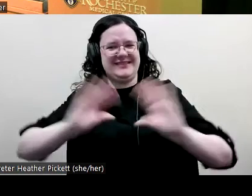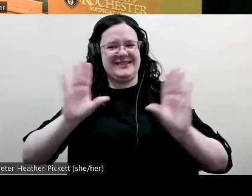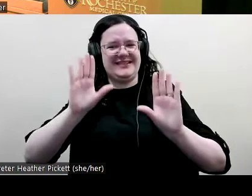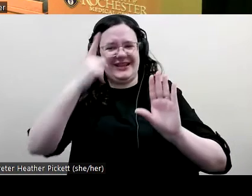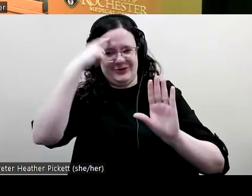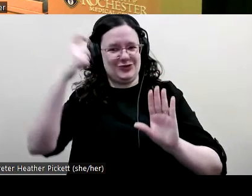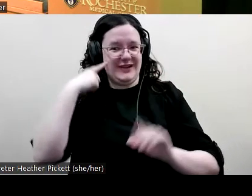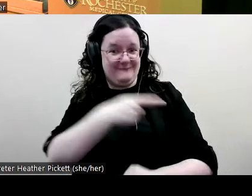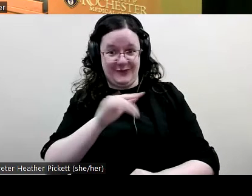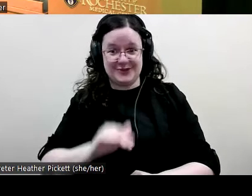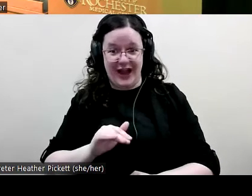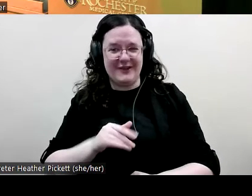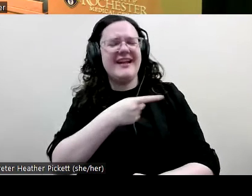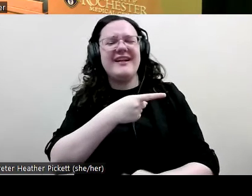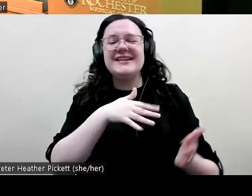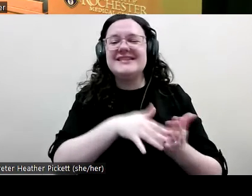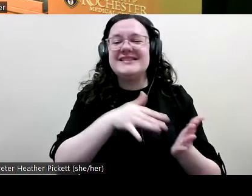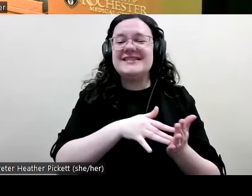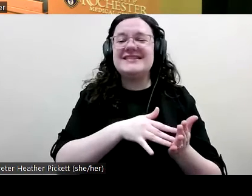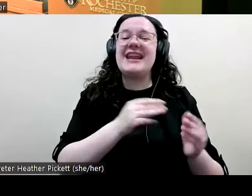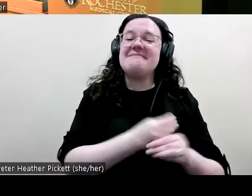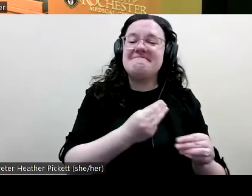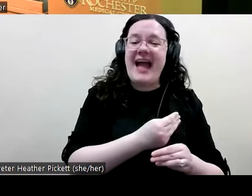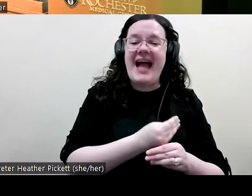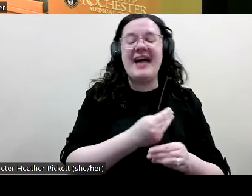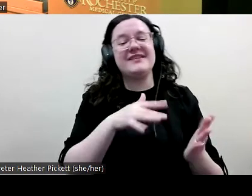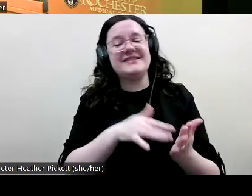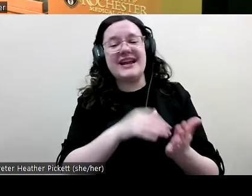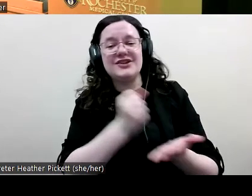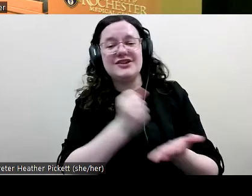know there's studying math or studying social work and you have this dream for them and all